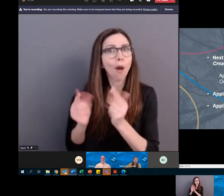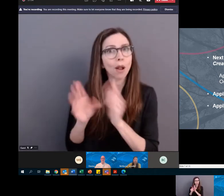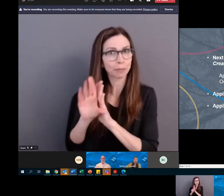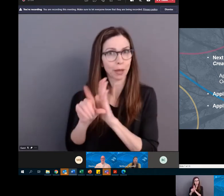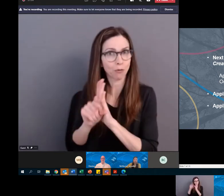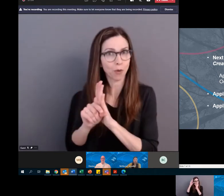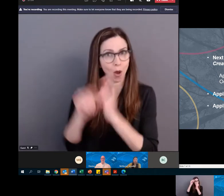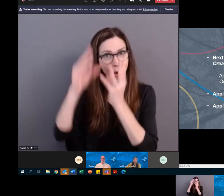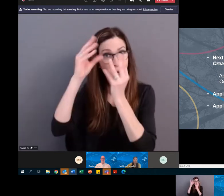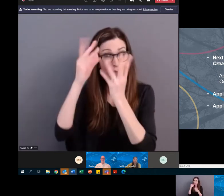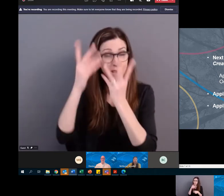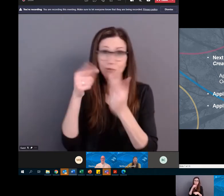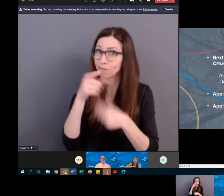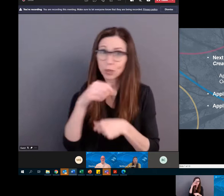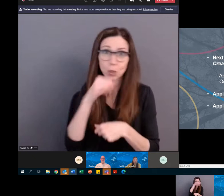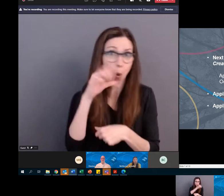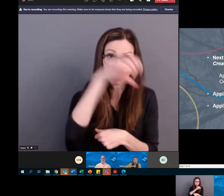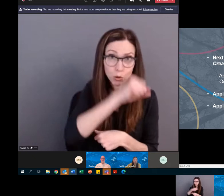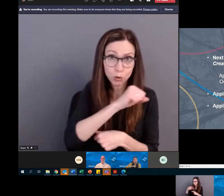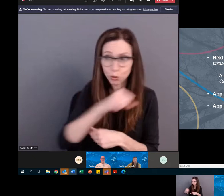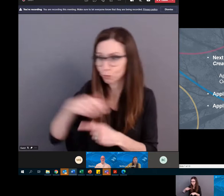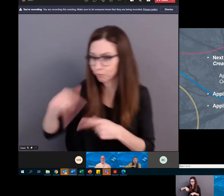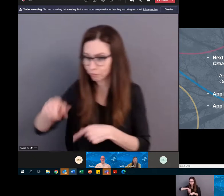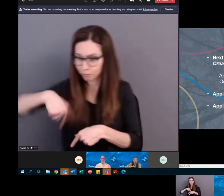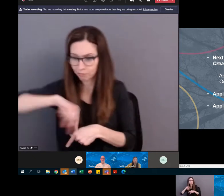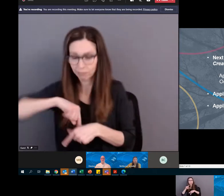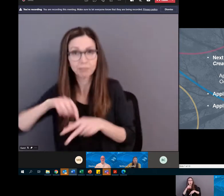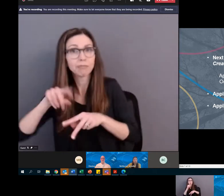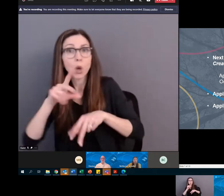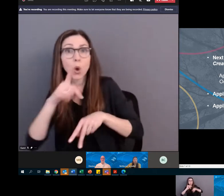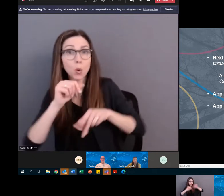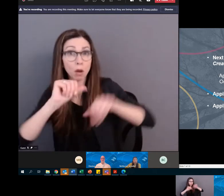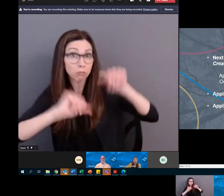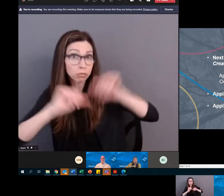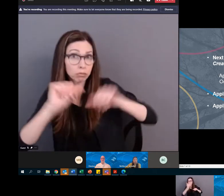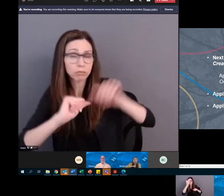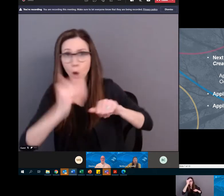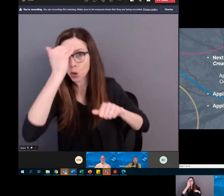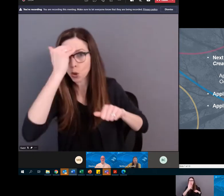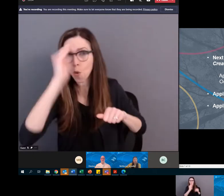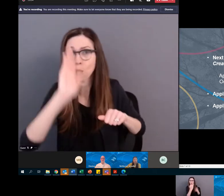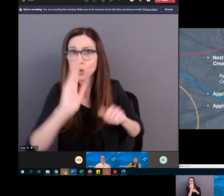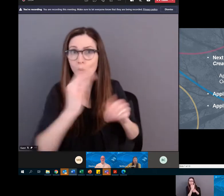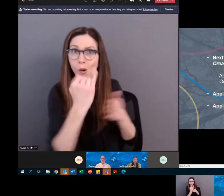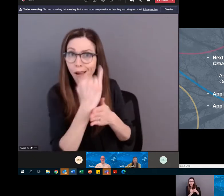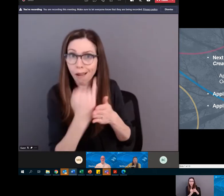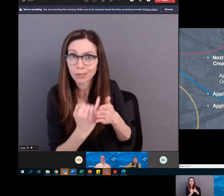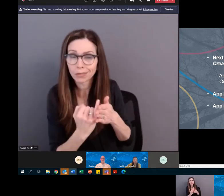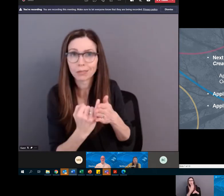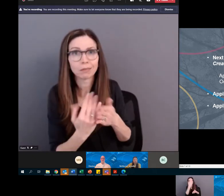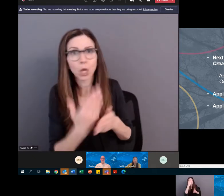field of practice. The CV that you upload with your profile